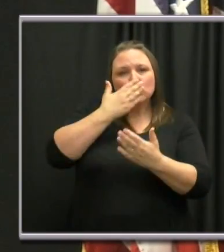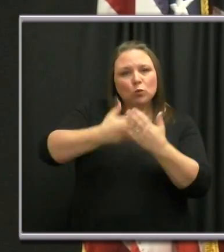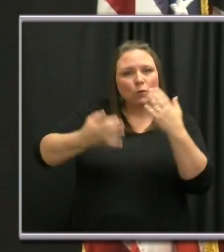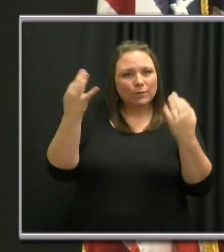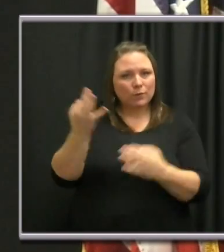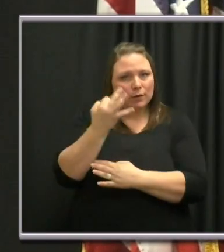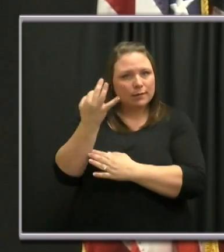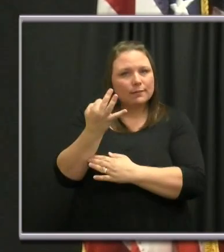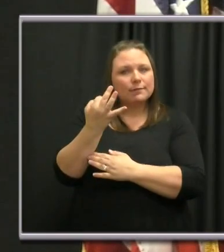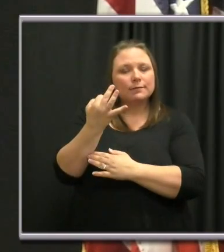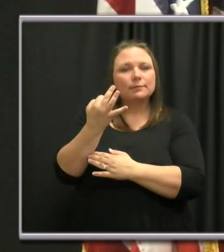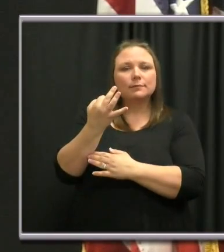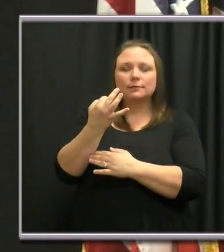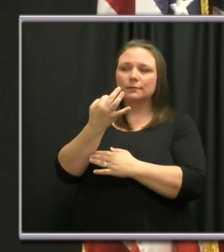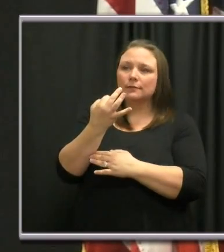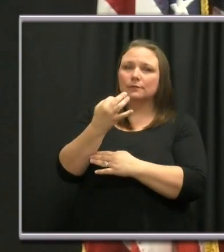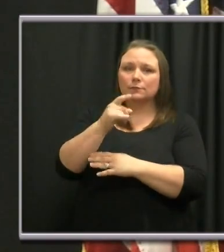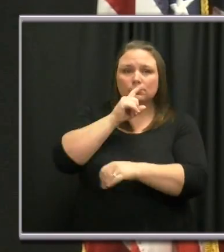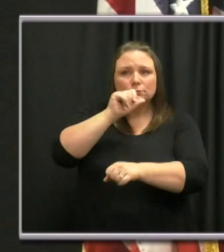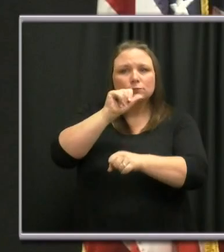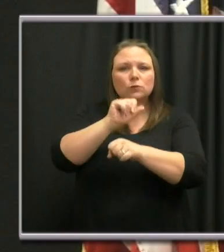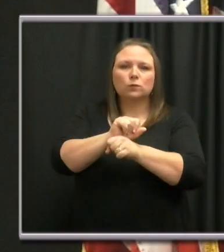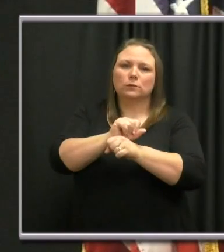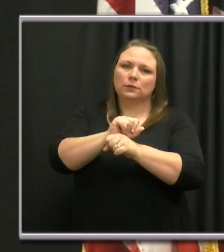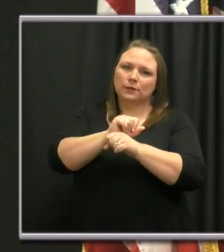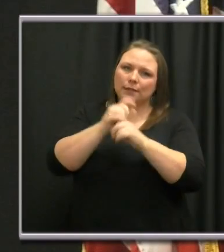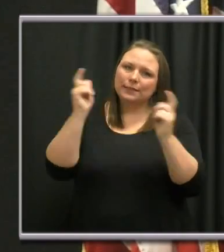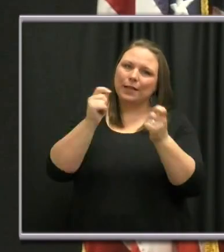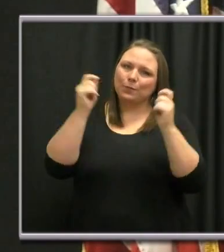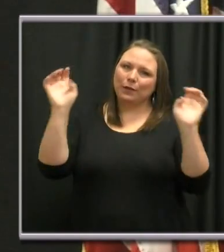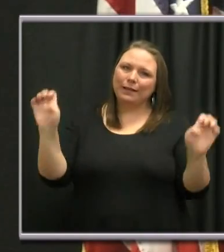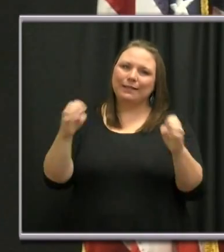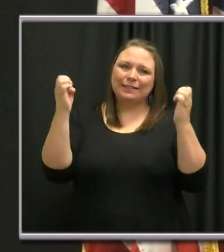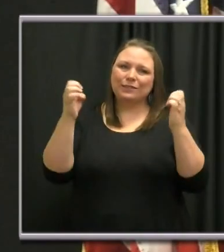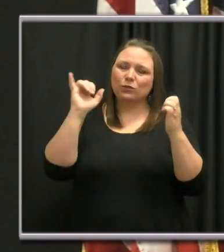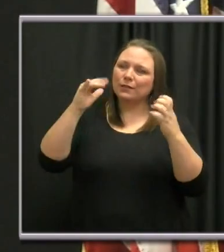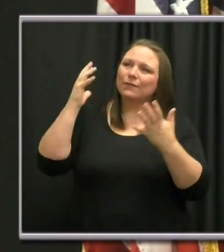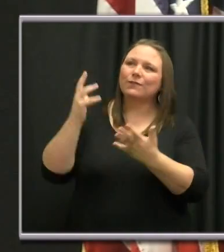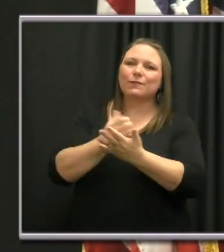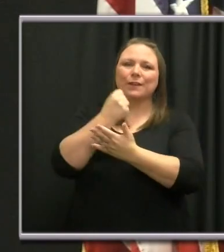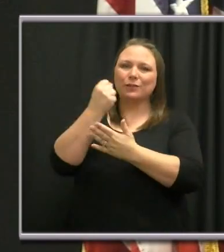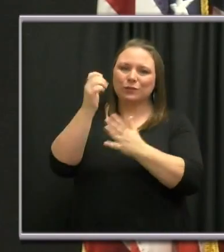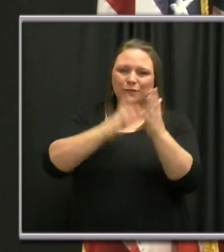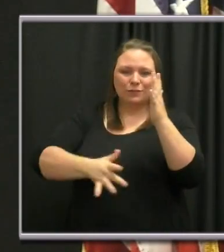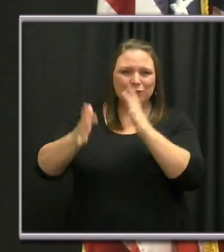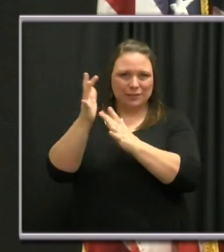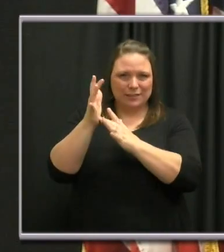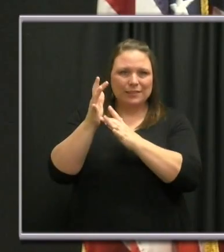CELEBRATE GOOD FRIDAY. AND WE